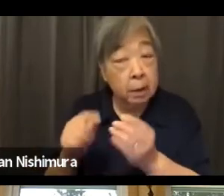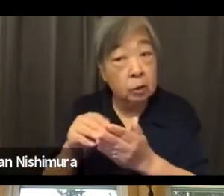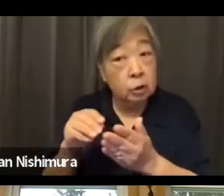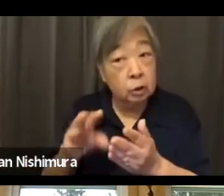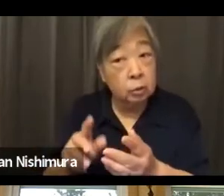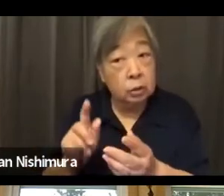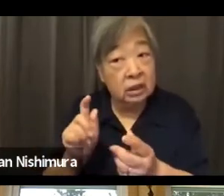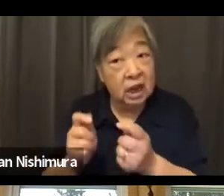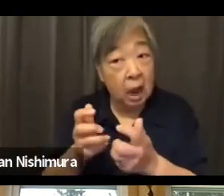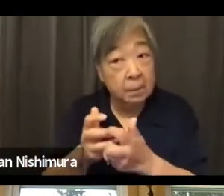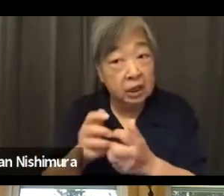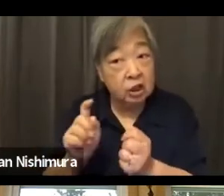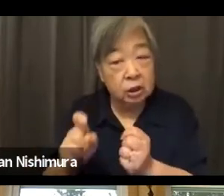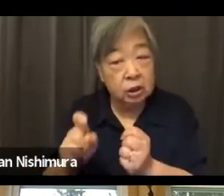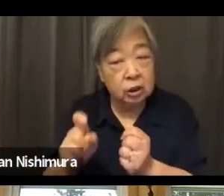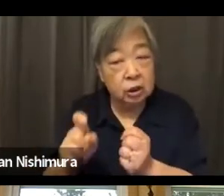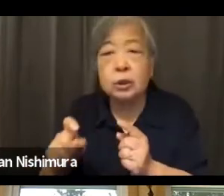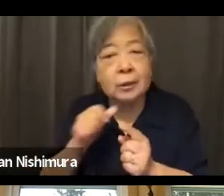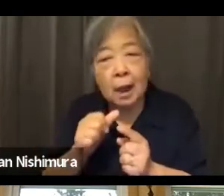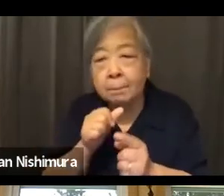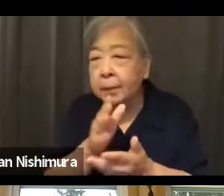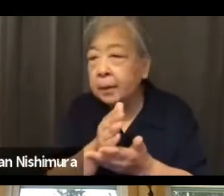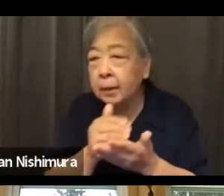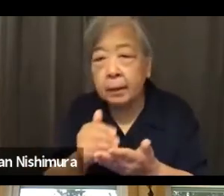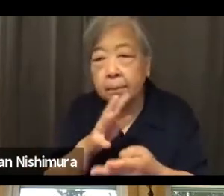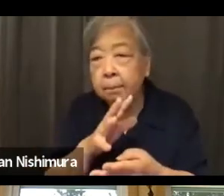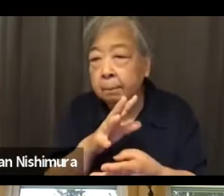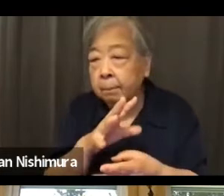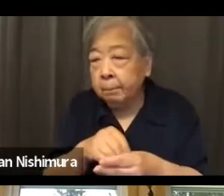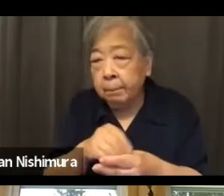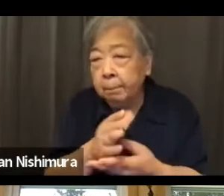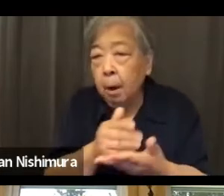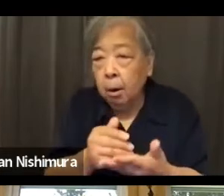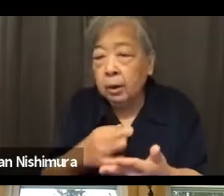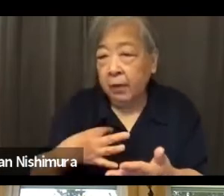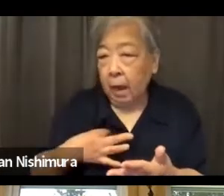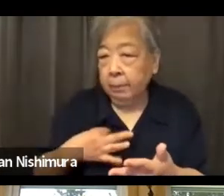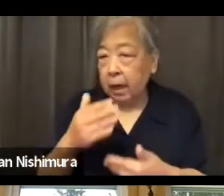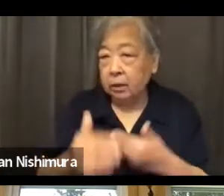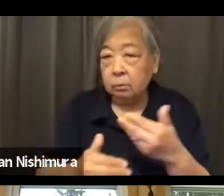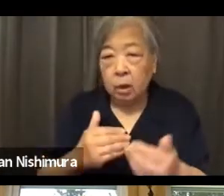be part of the application process. It should not be part of a selection criteria.